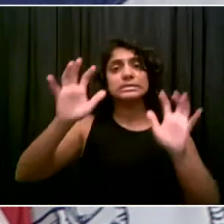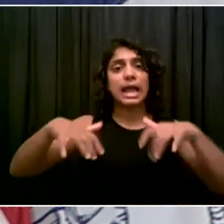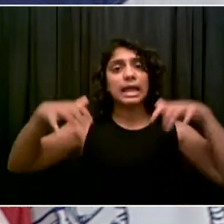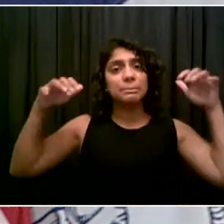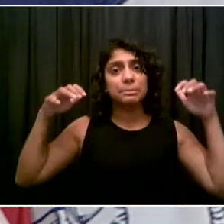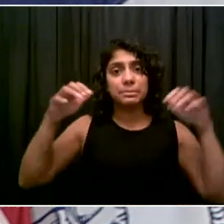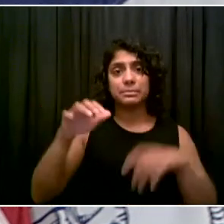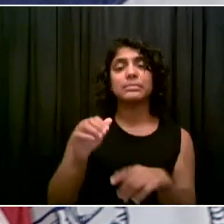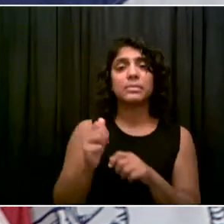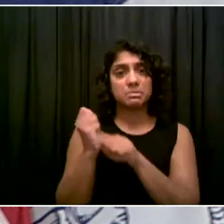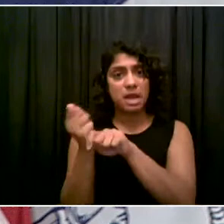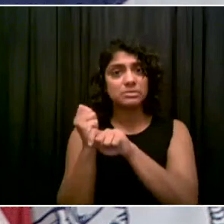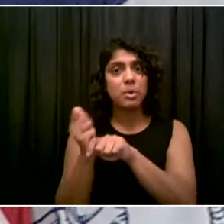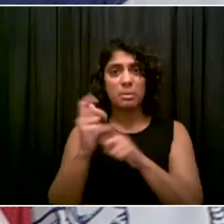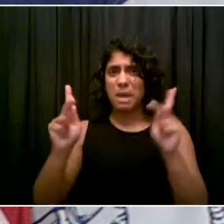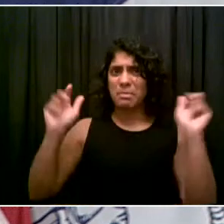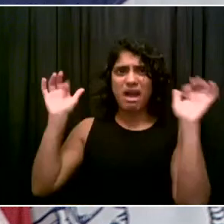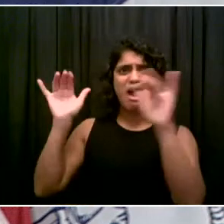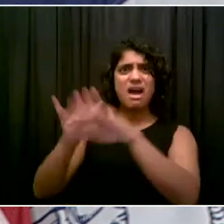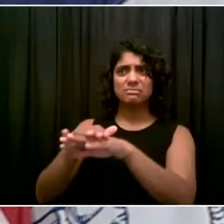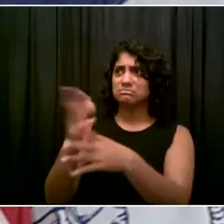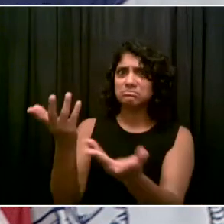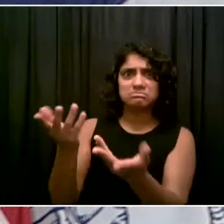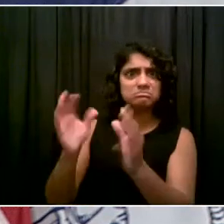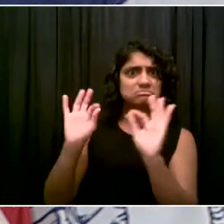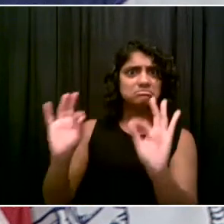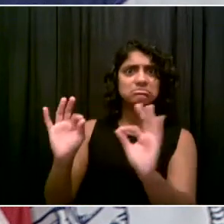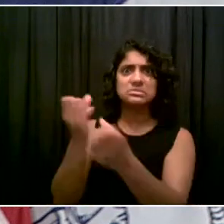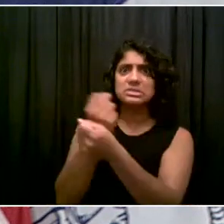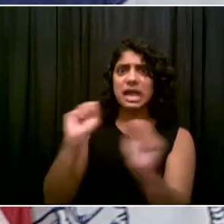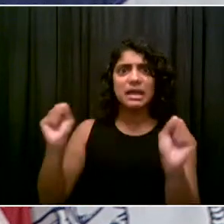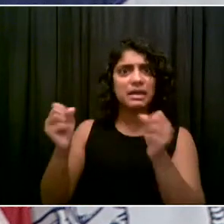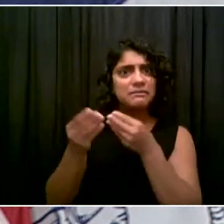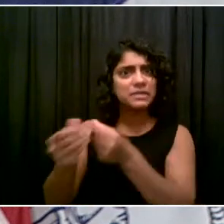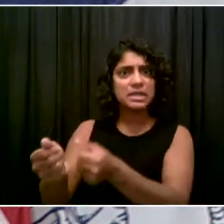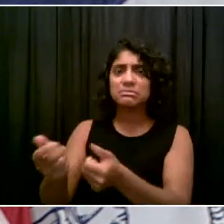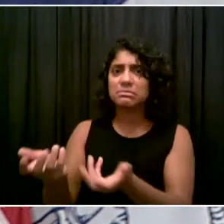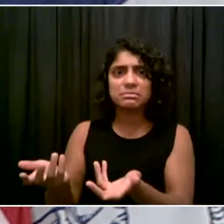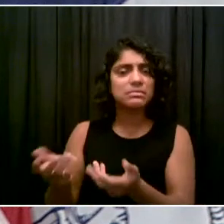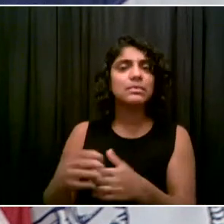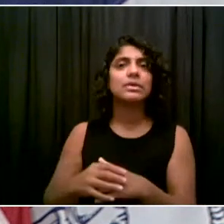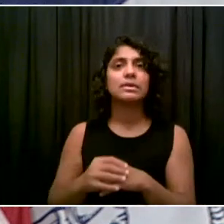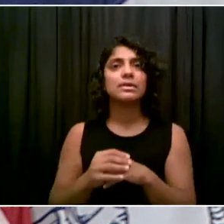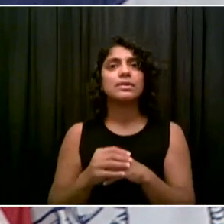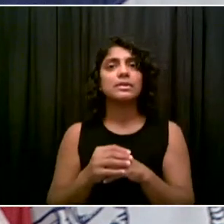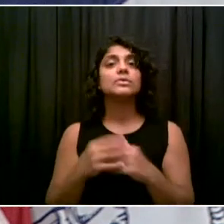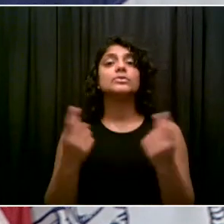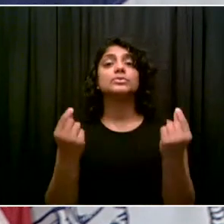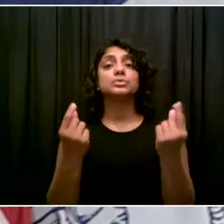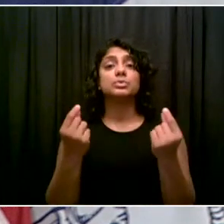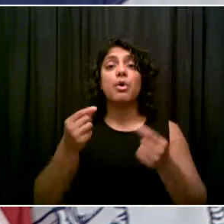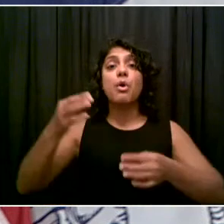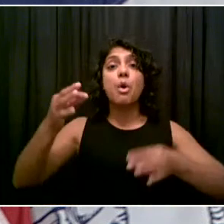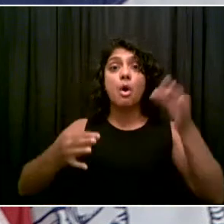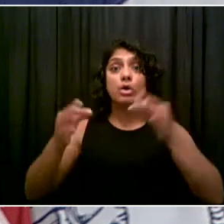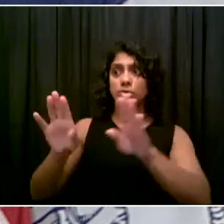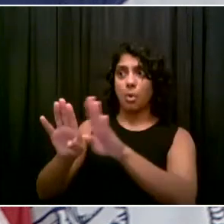HAD A PACKED HOUSE. WE NEED TO MOVE THCOE UR TS QCKUIEANR D ENSD A MESSAGE REGARDING INDIVIDUALS WHO